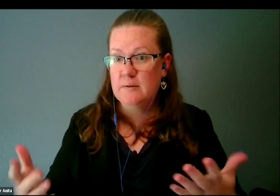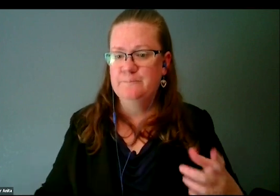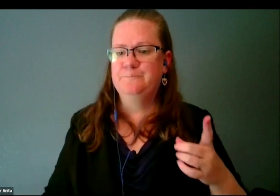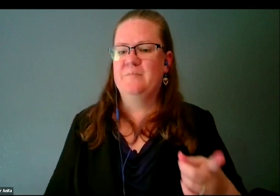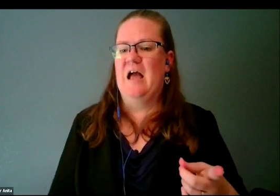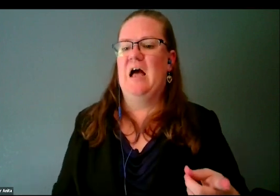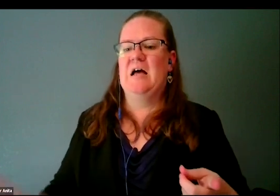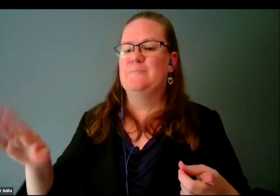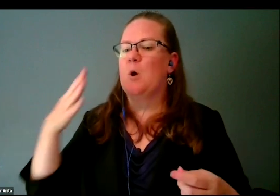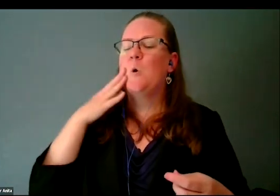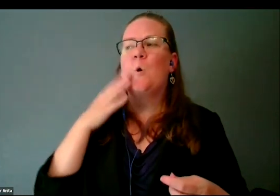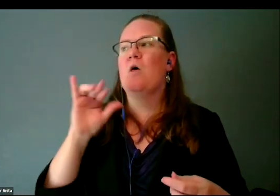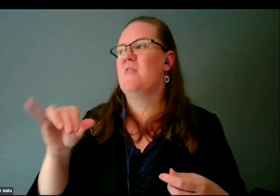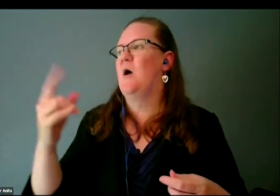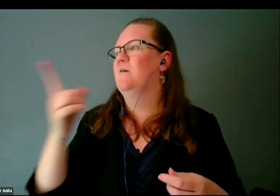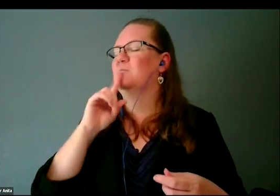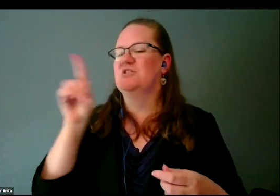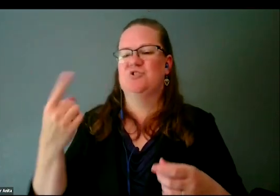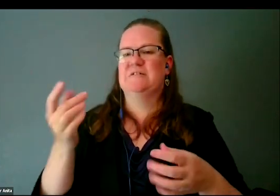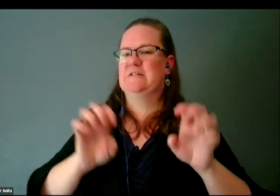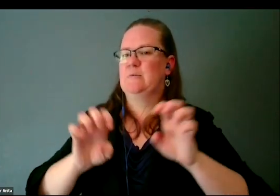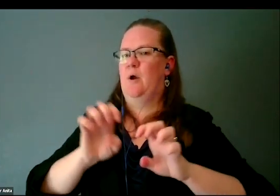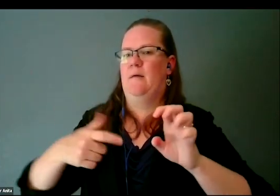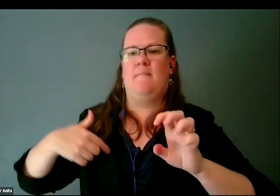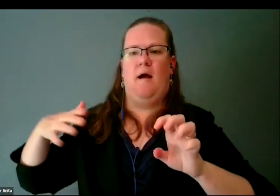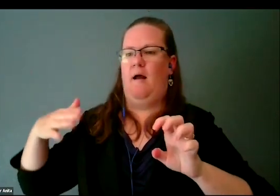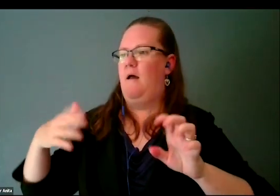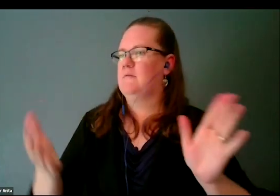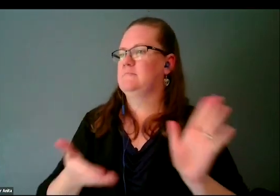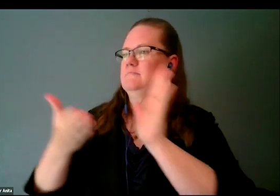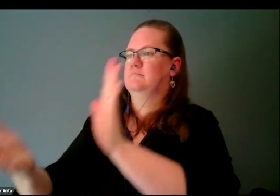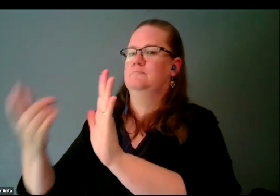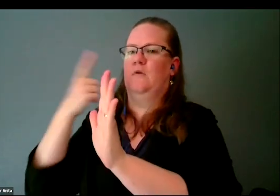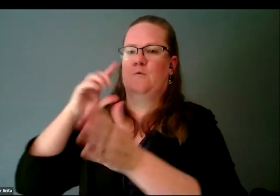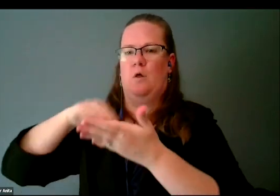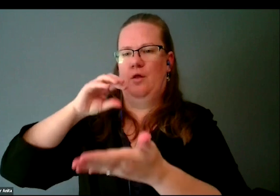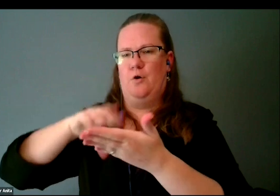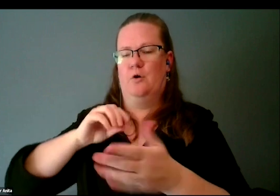and I haven't put it in front of learners, but that was the objective.